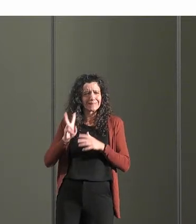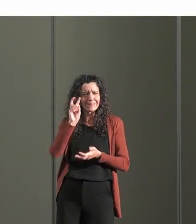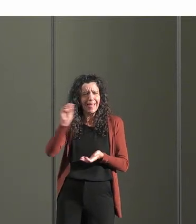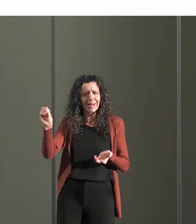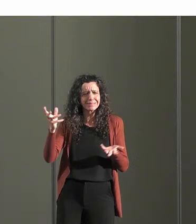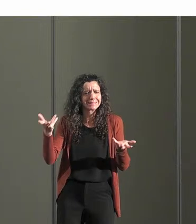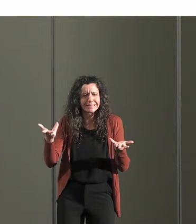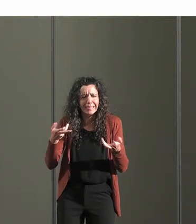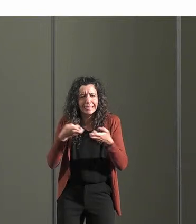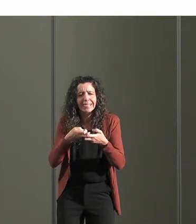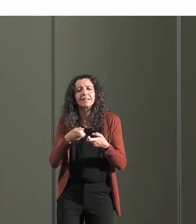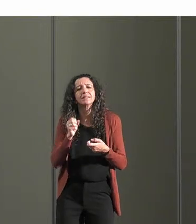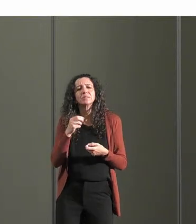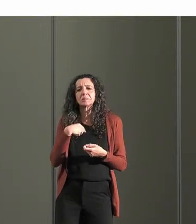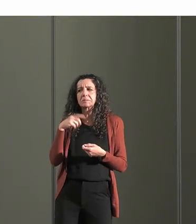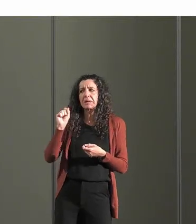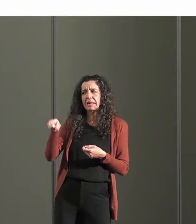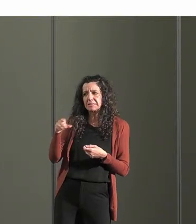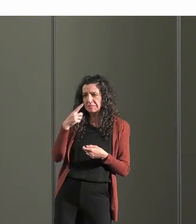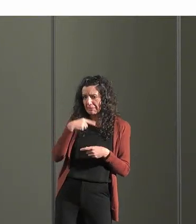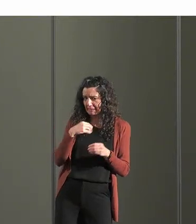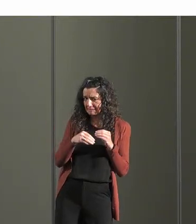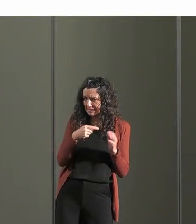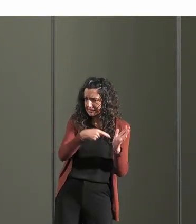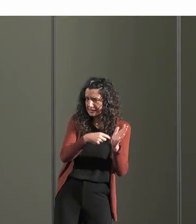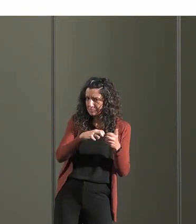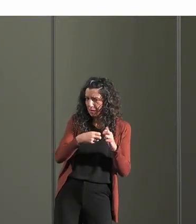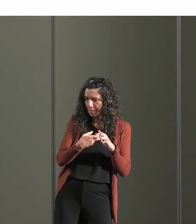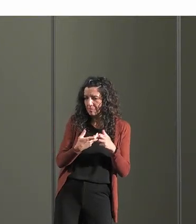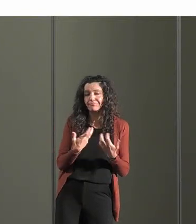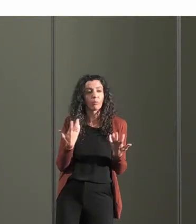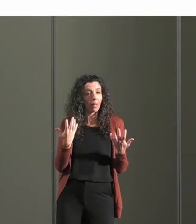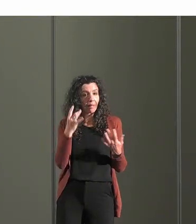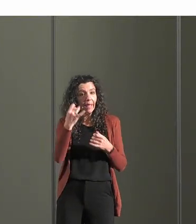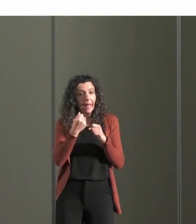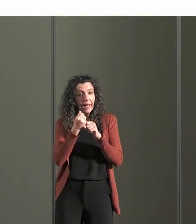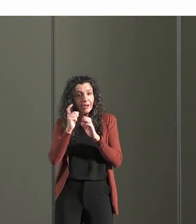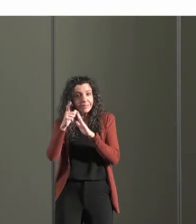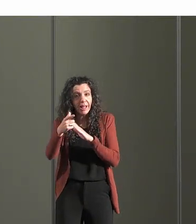don't use JavaScript I could not do that even in 2000. I